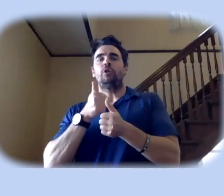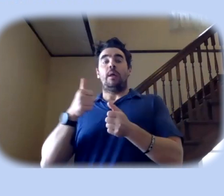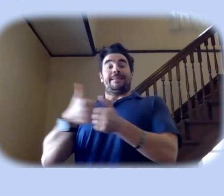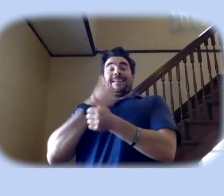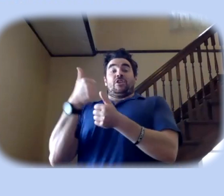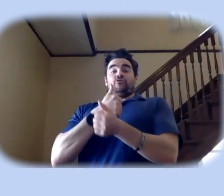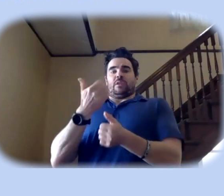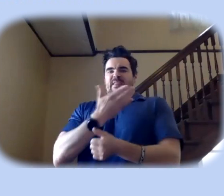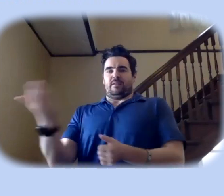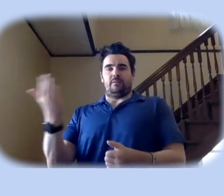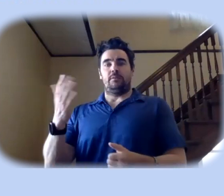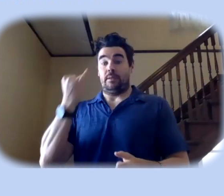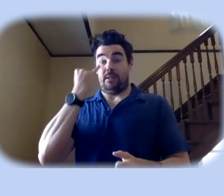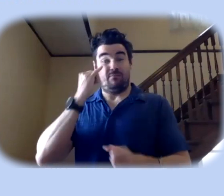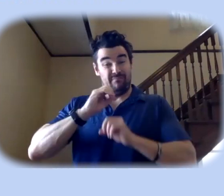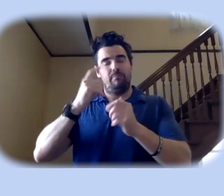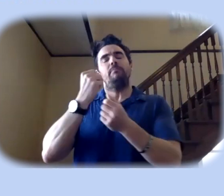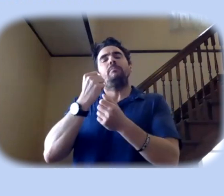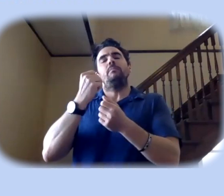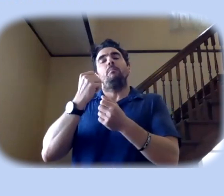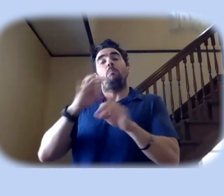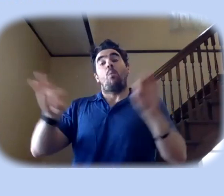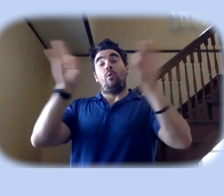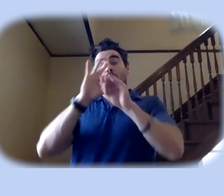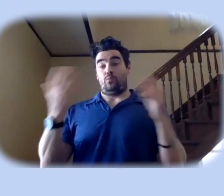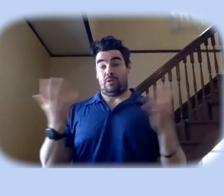too sharp or would provide any kind of risk to their safety.